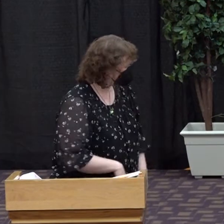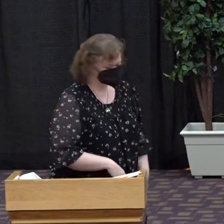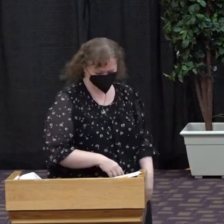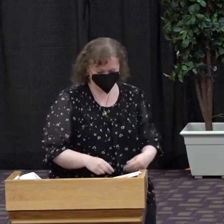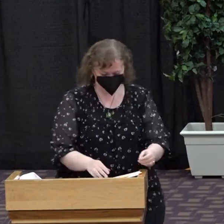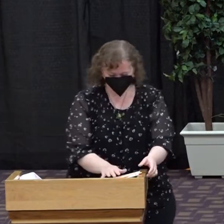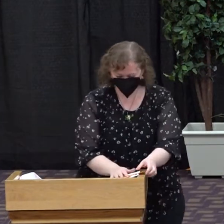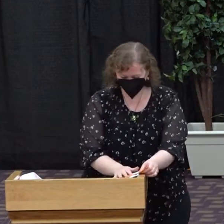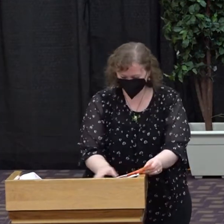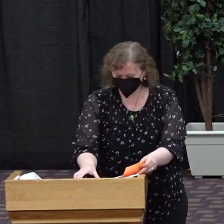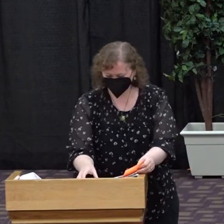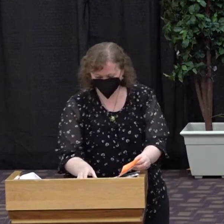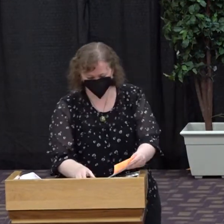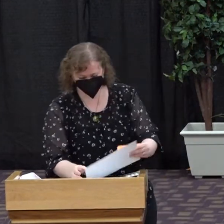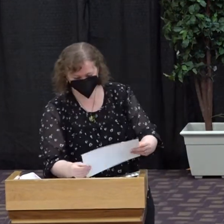And these are Julie's words, again.